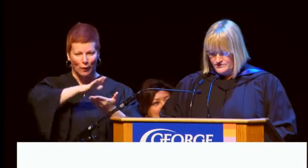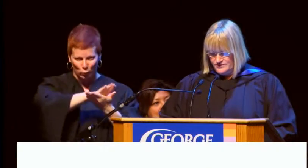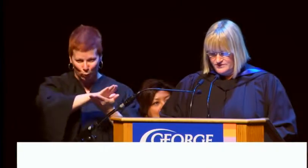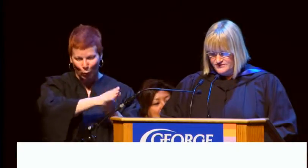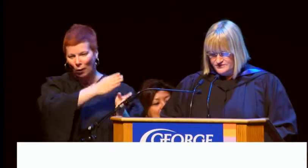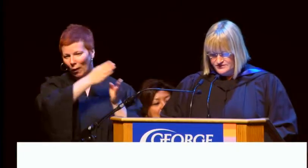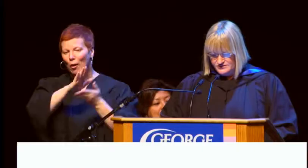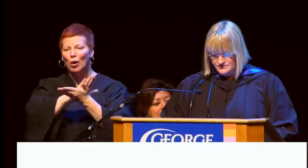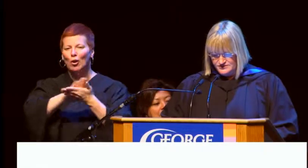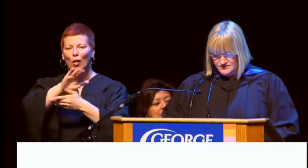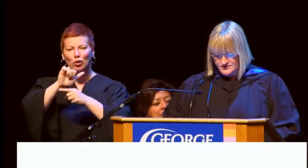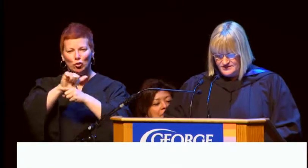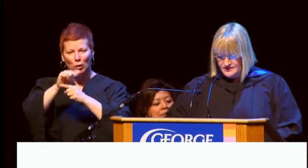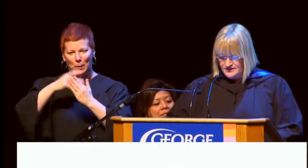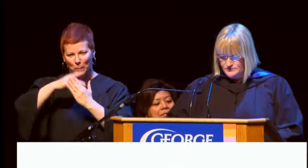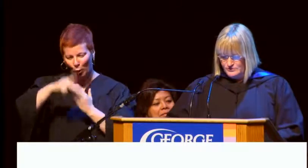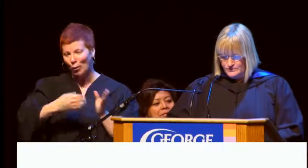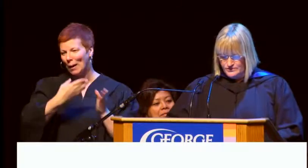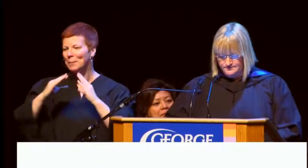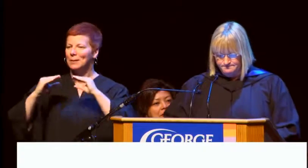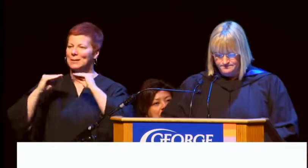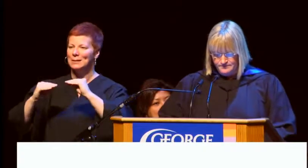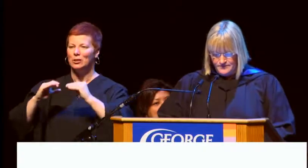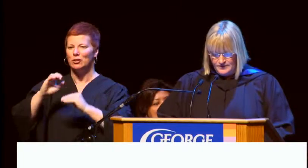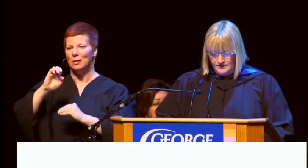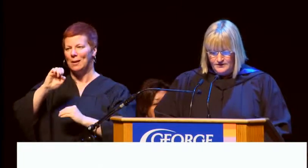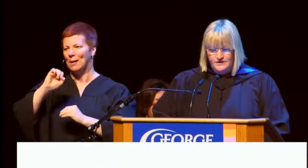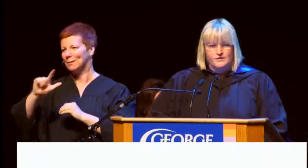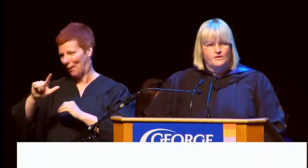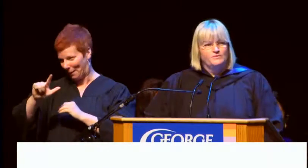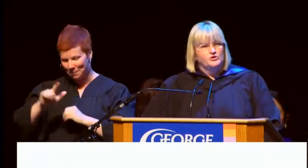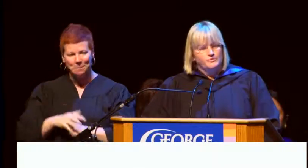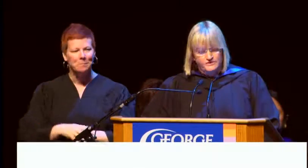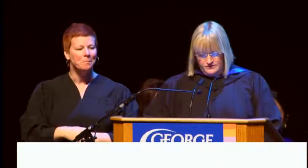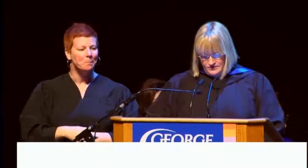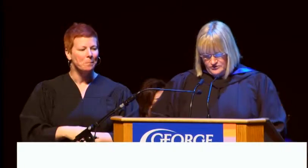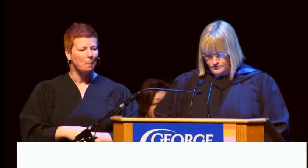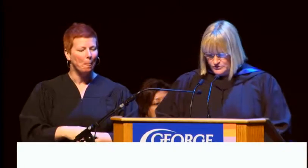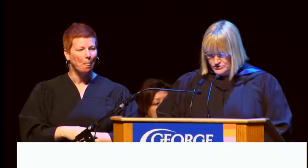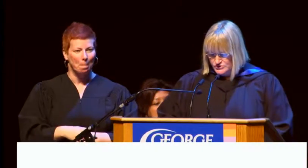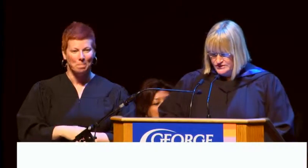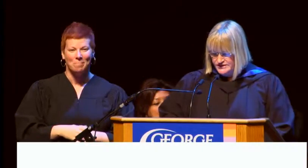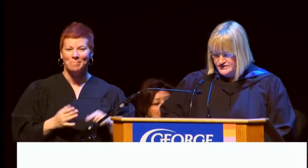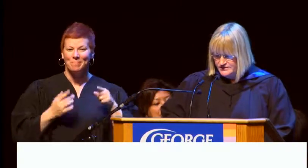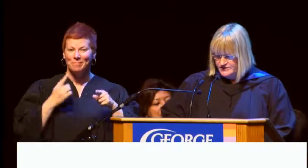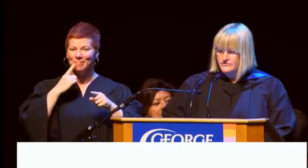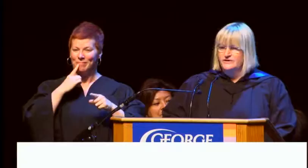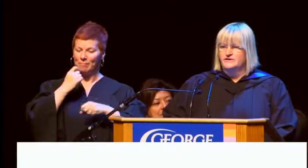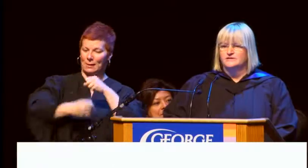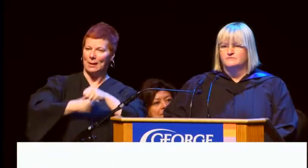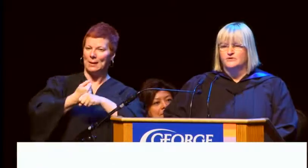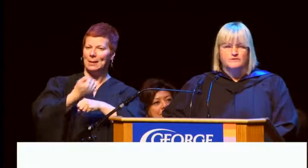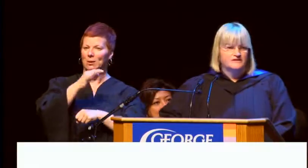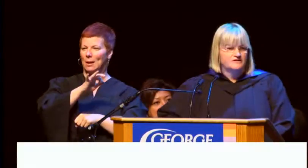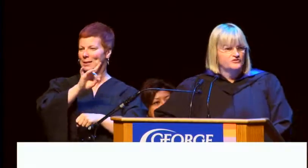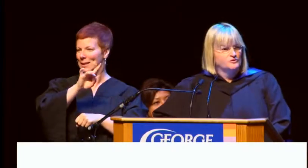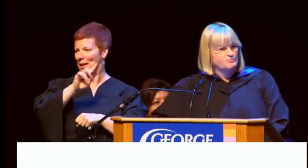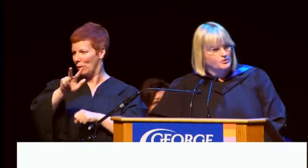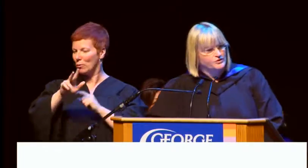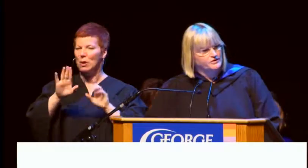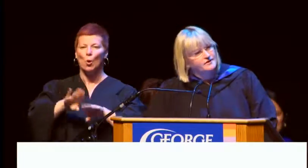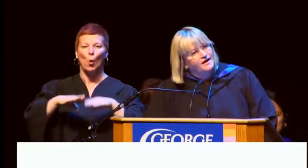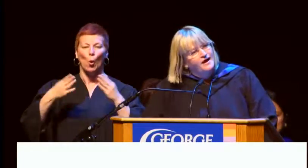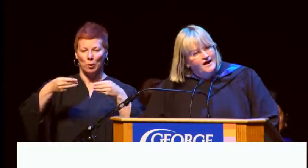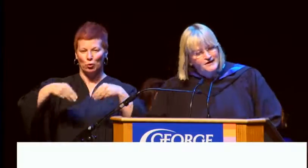WHEN WE OPENED UP THE COOKBOOK STORE IN 1983 -- PROBABLY NONE OF YOU WERE BORN --